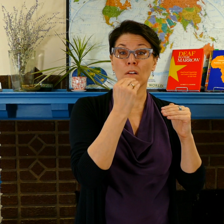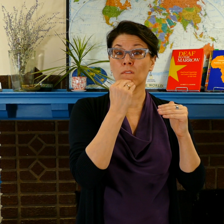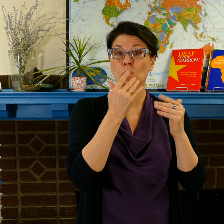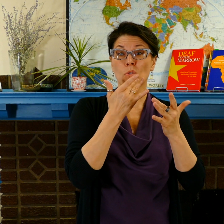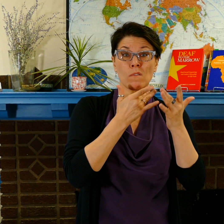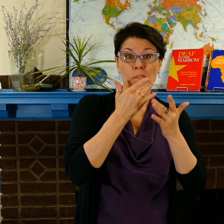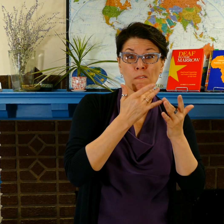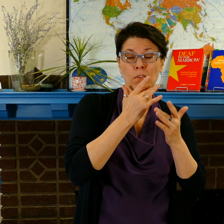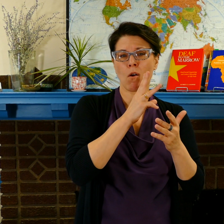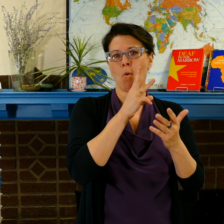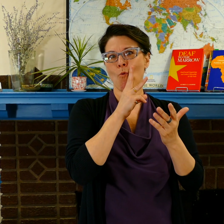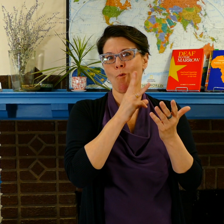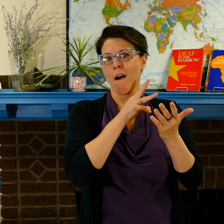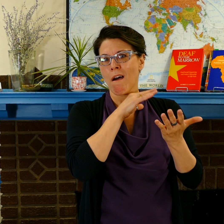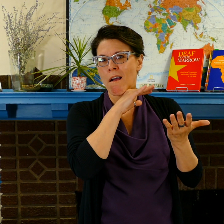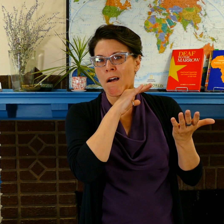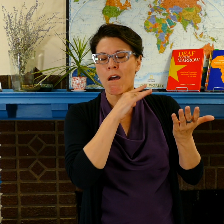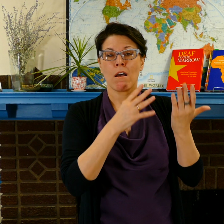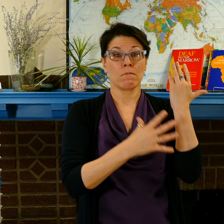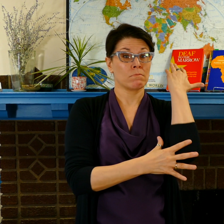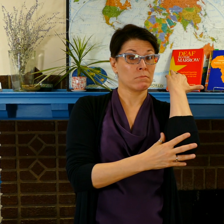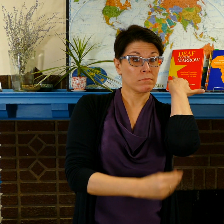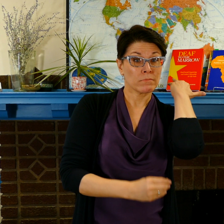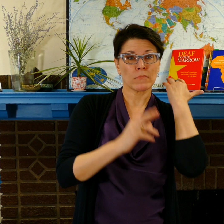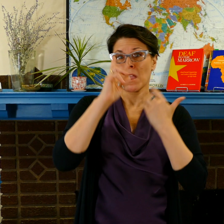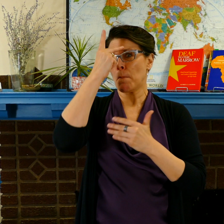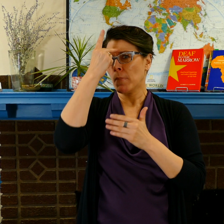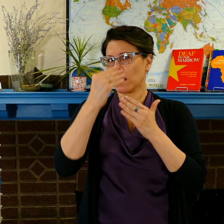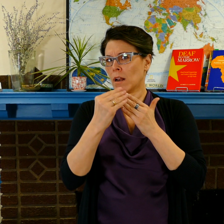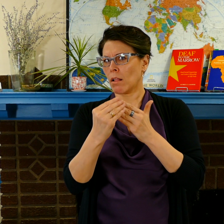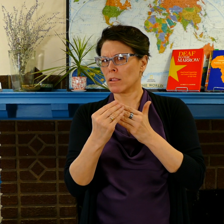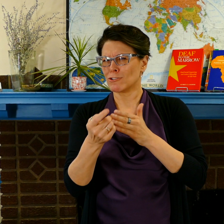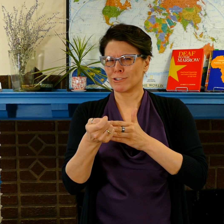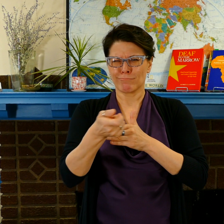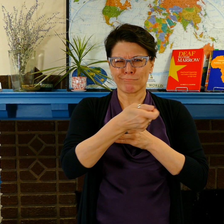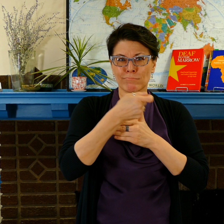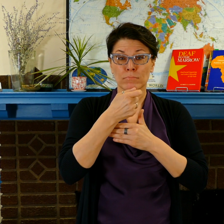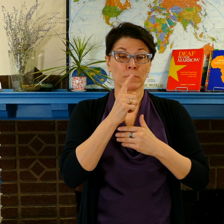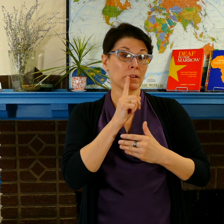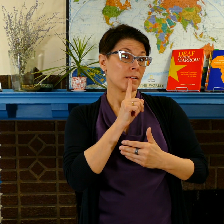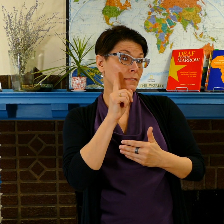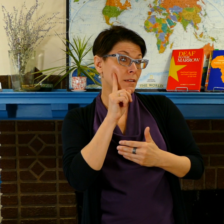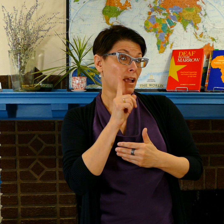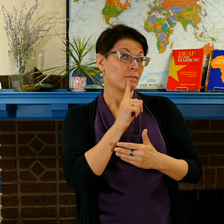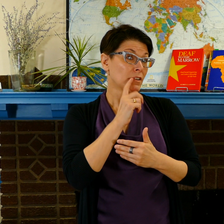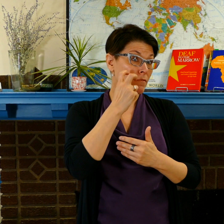poverty, and political leadership—and particularly the social exclusion of Deaf, DeafBlind, and